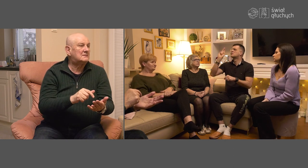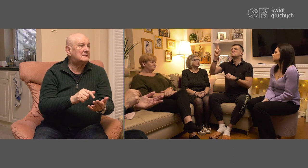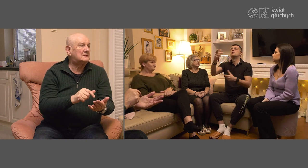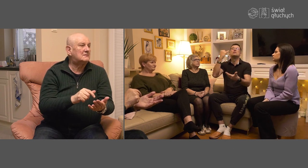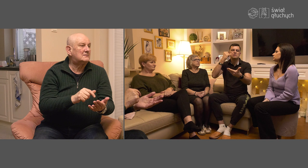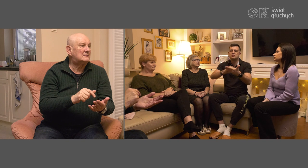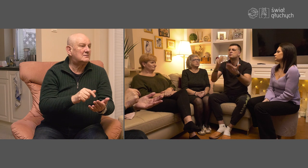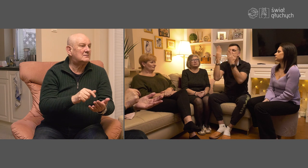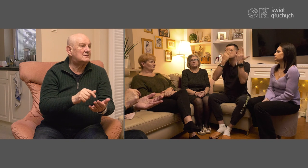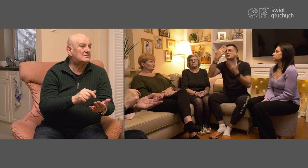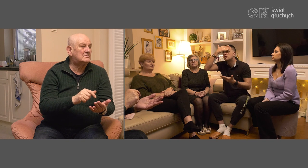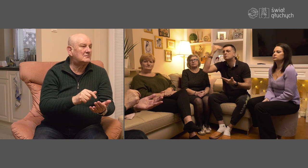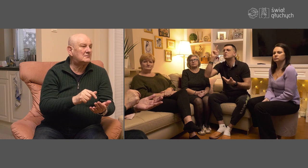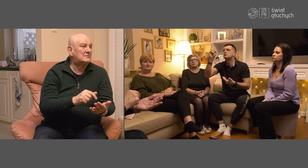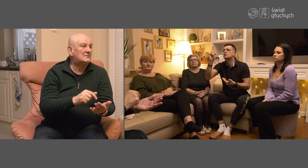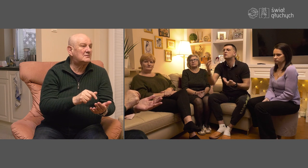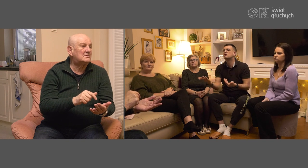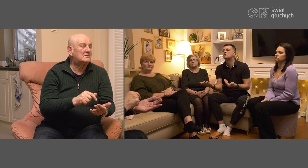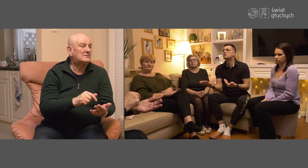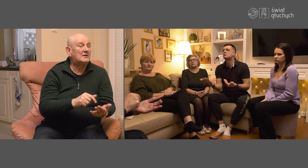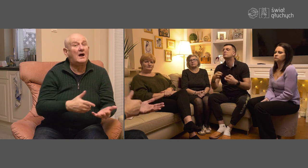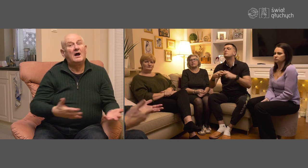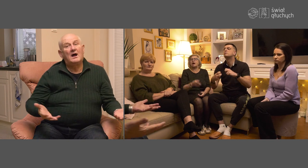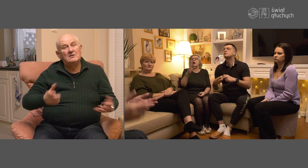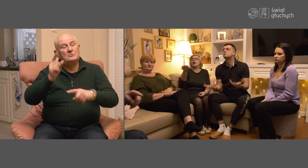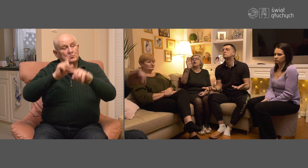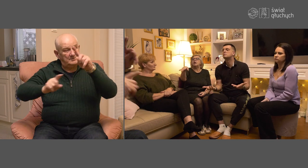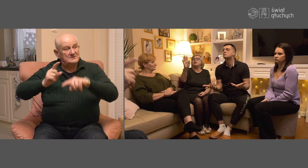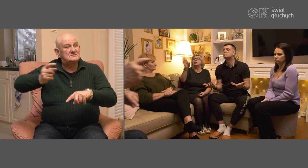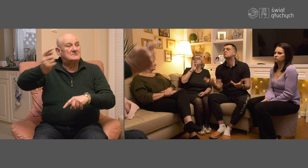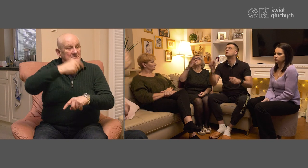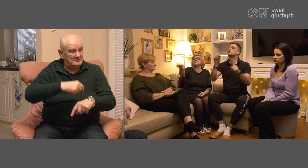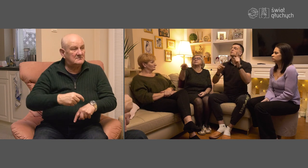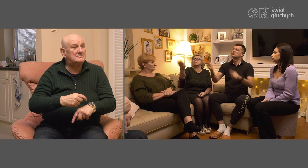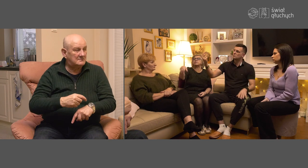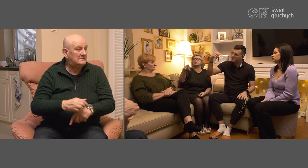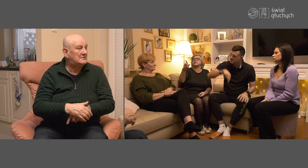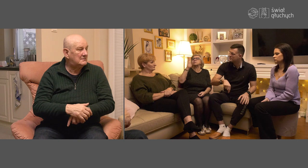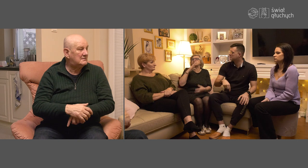[Rafał]: Yes, but if someone can't read? [Tadeusz]: Well, there must be a translator.